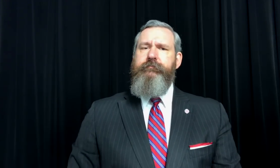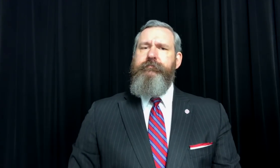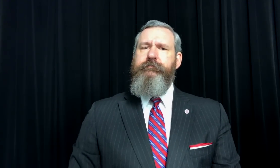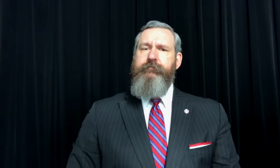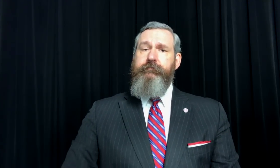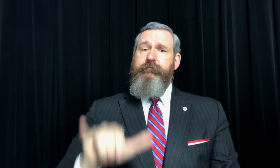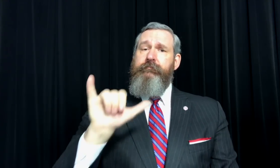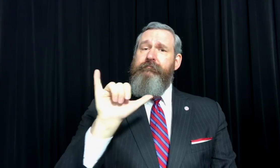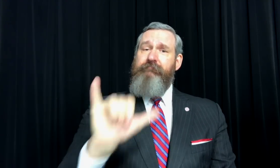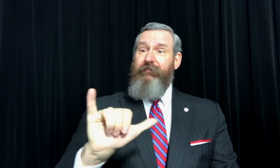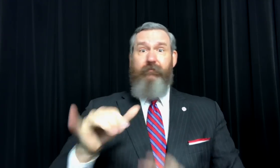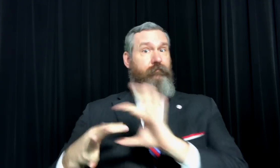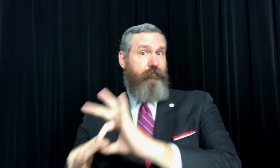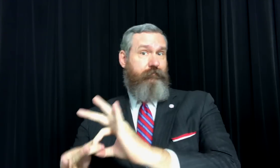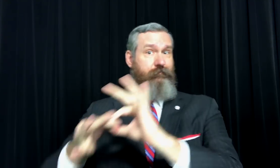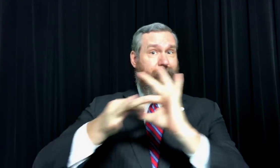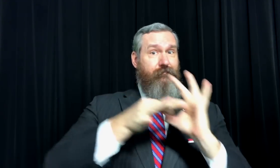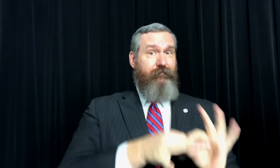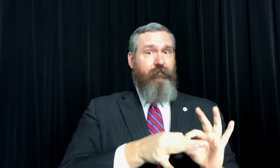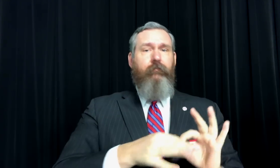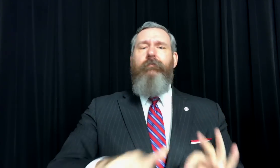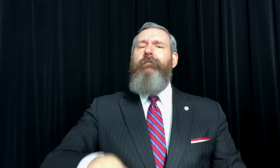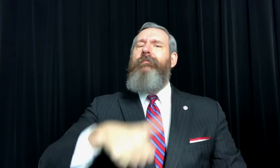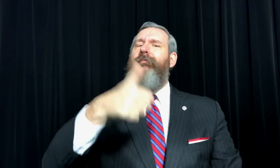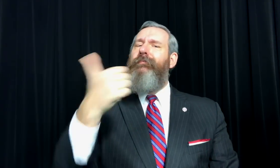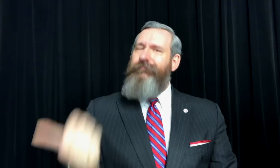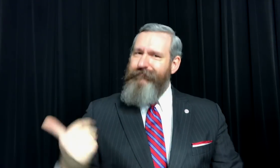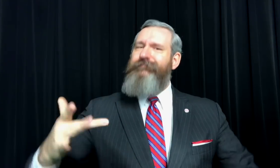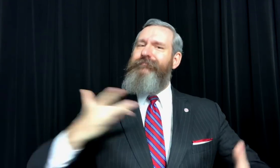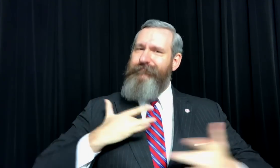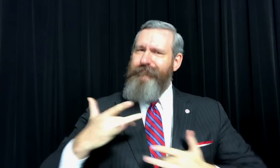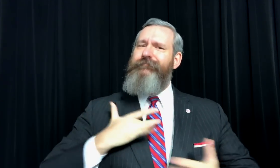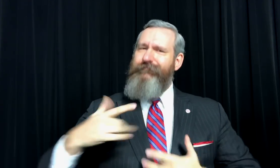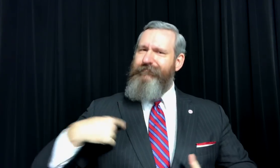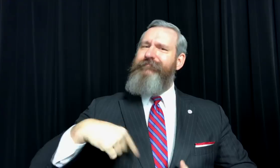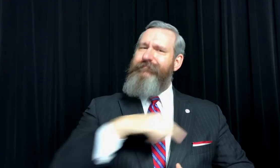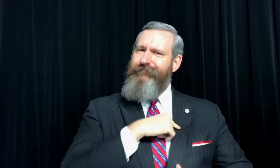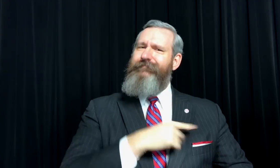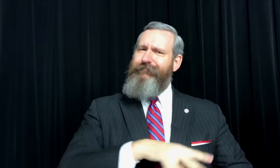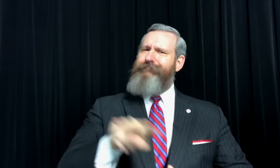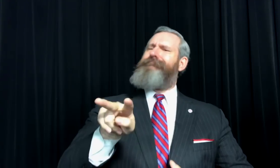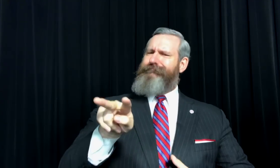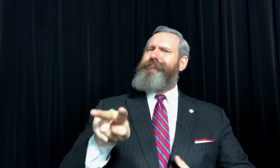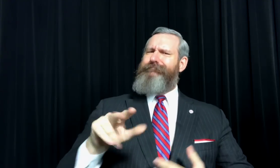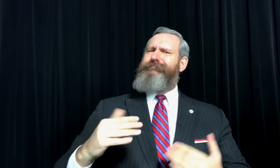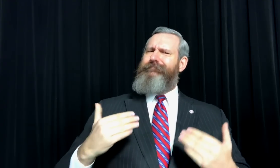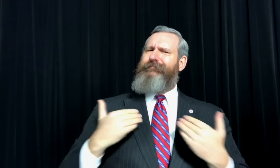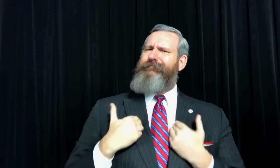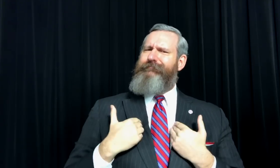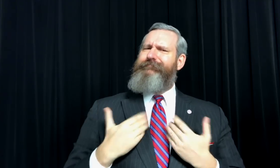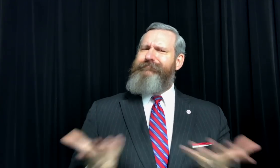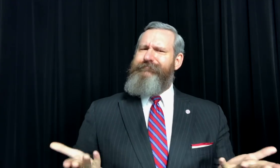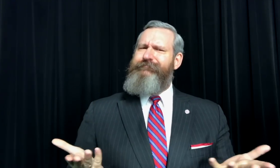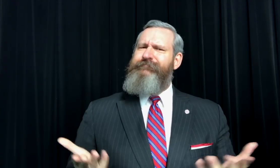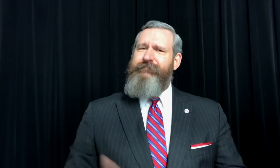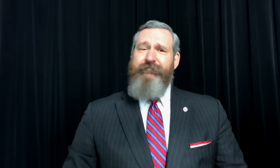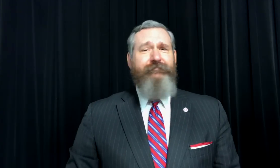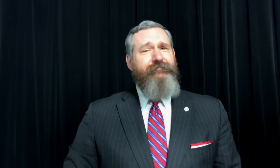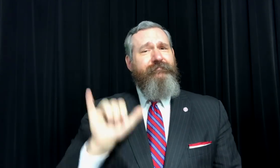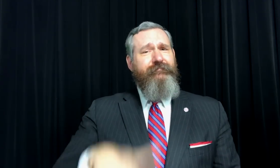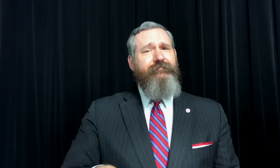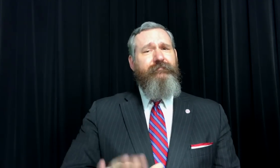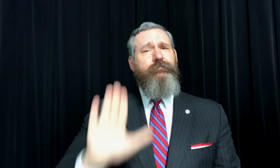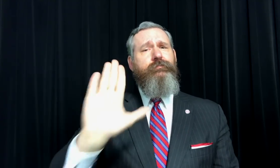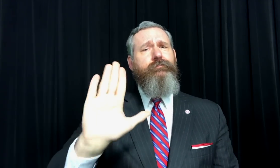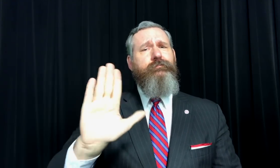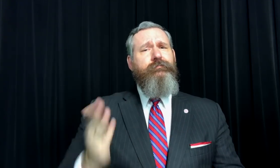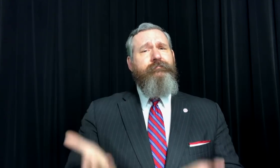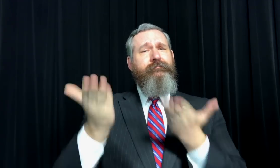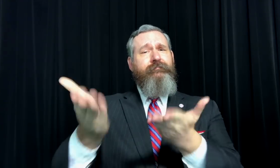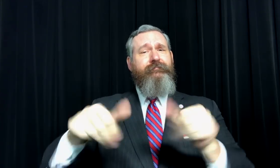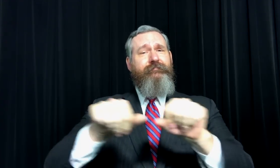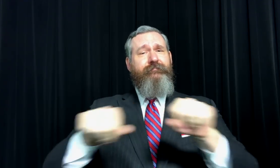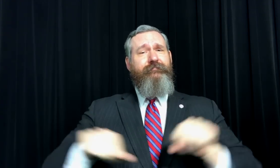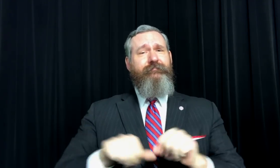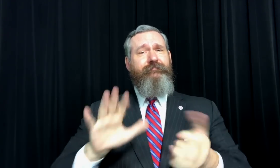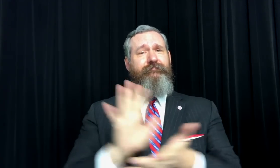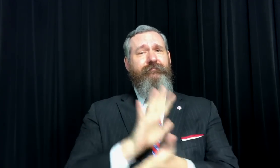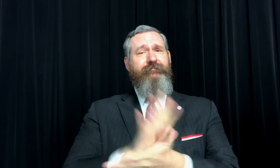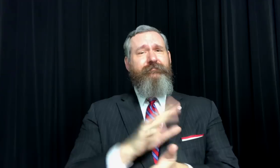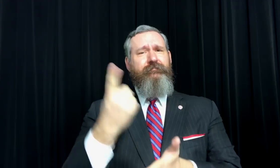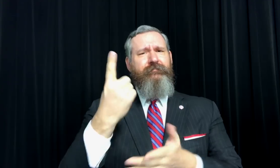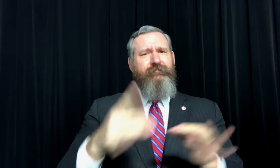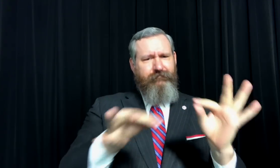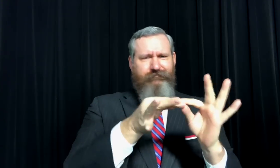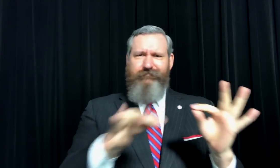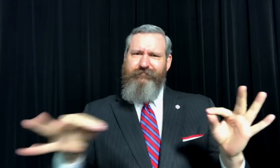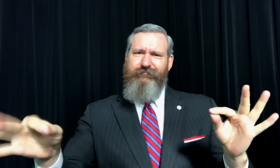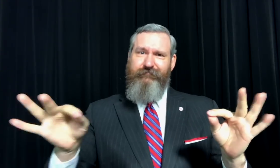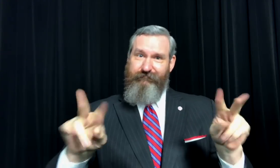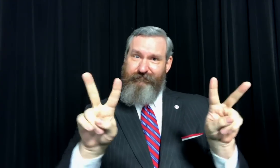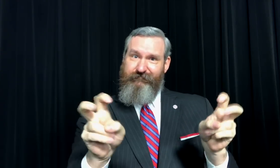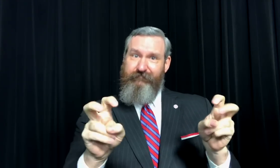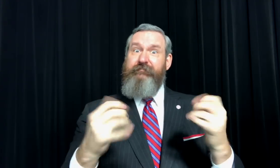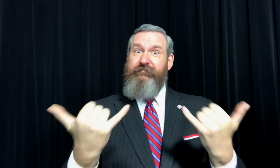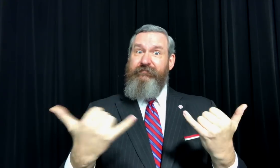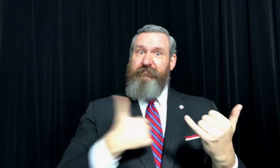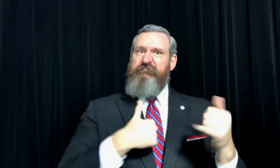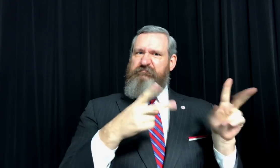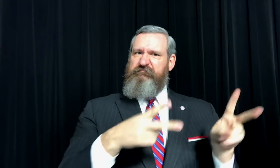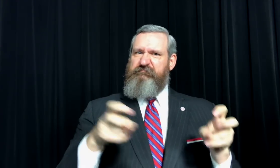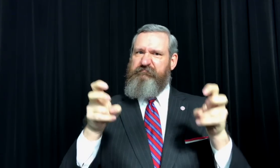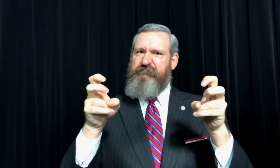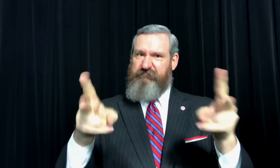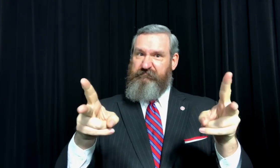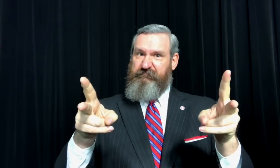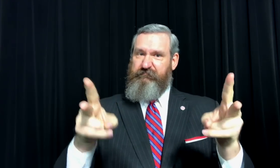This brings us to another key concern we have, with this sentence from the proposed position statement,